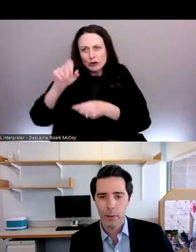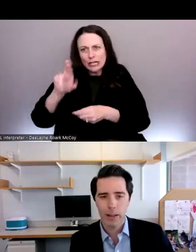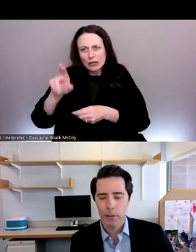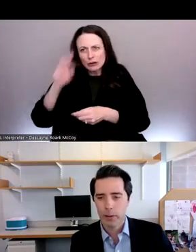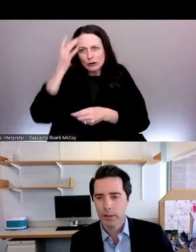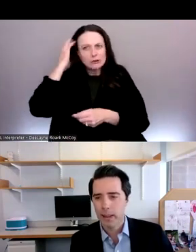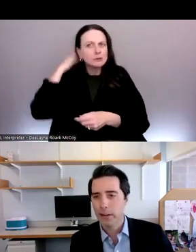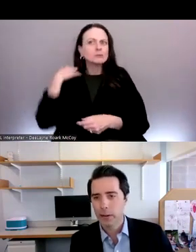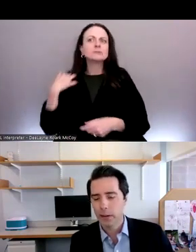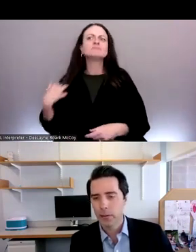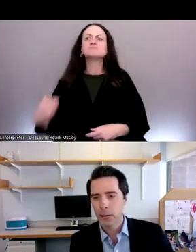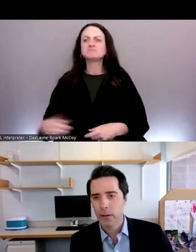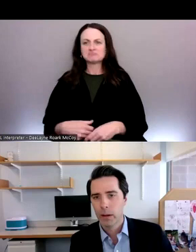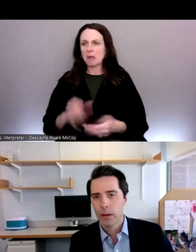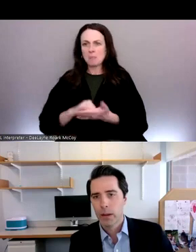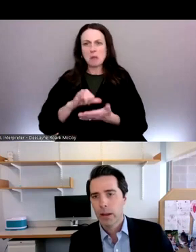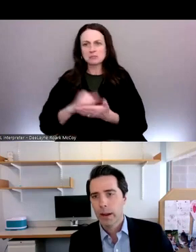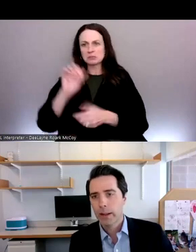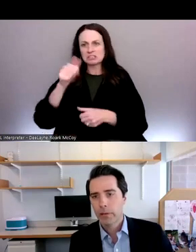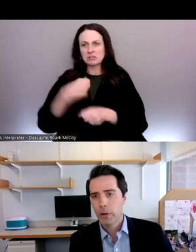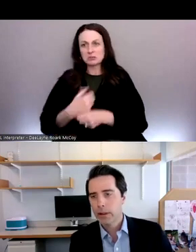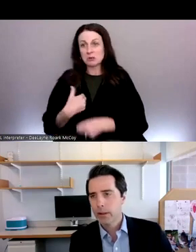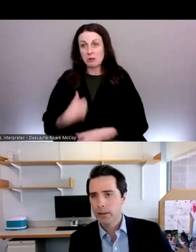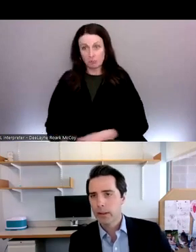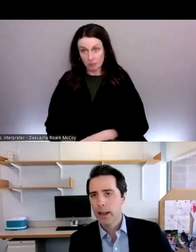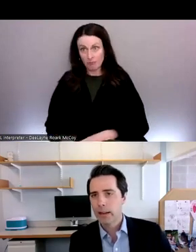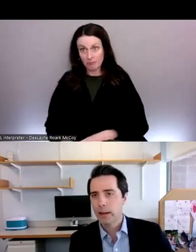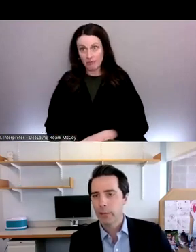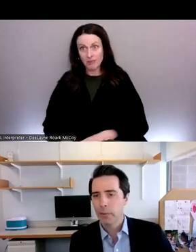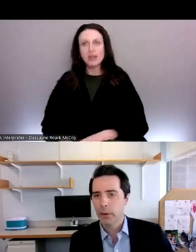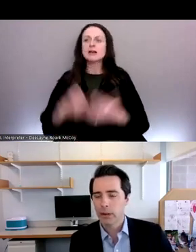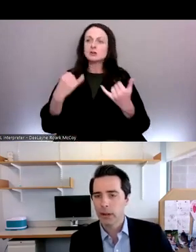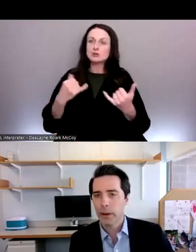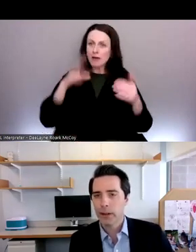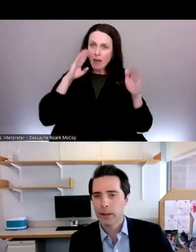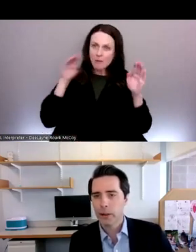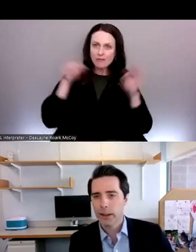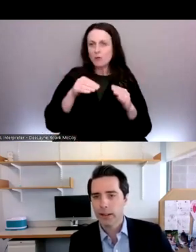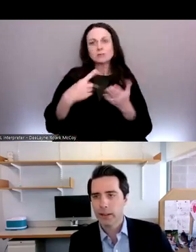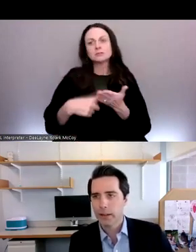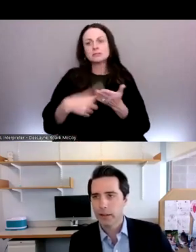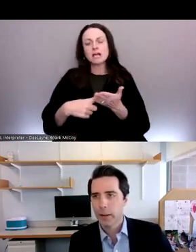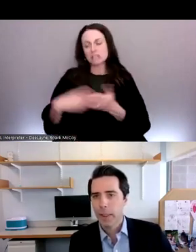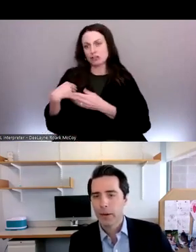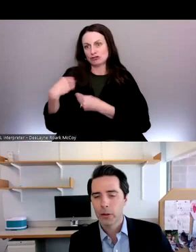wasn't possible even 10 years ago and then the focus today that I'm going